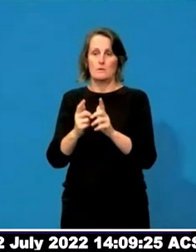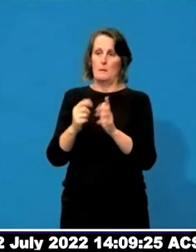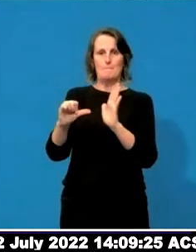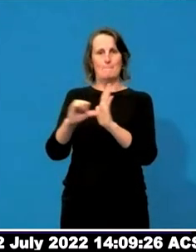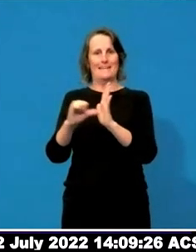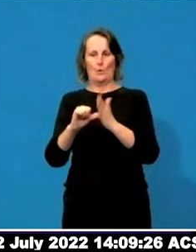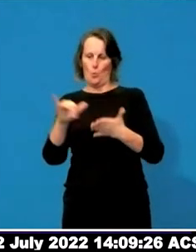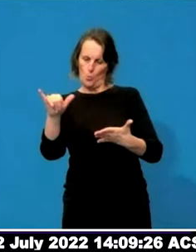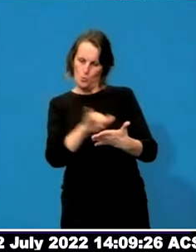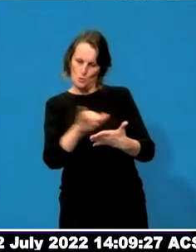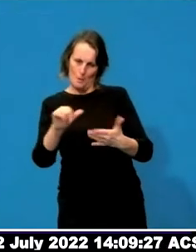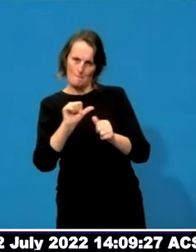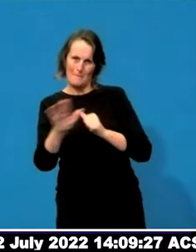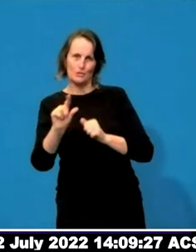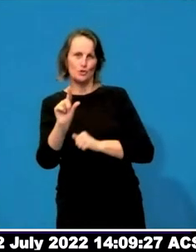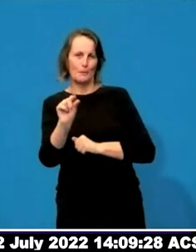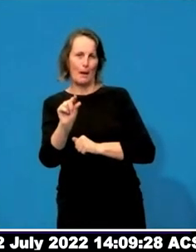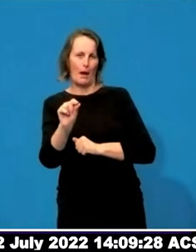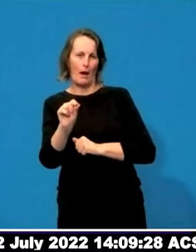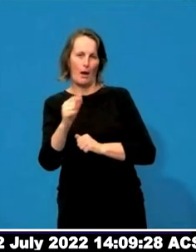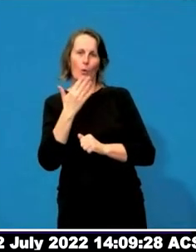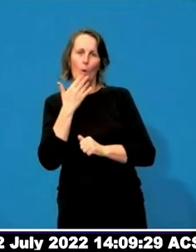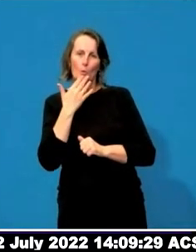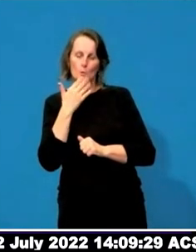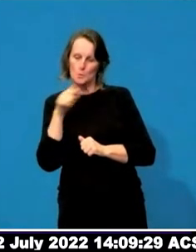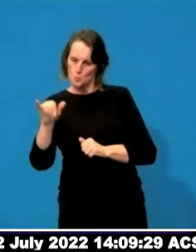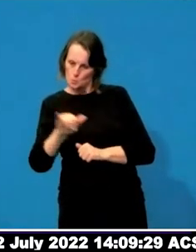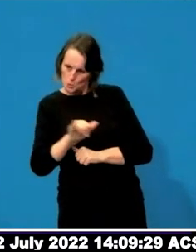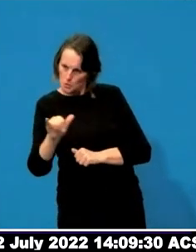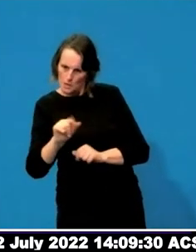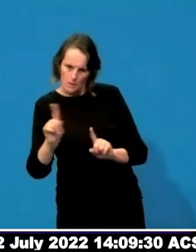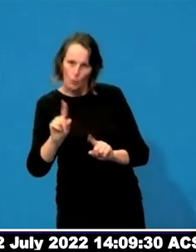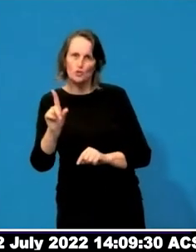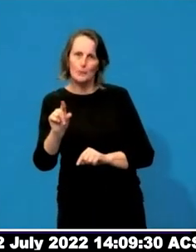So they were very, very interested in, basically, the cheapest quote.